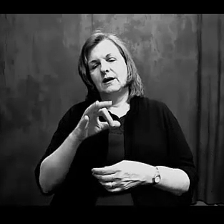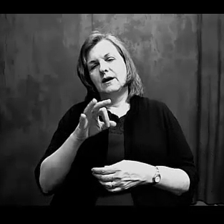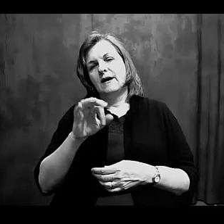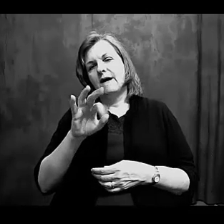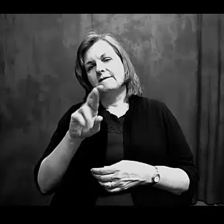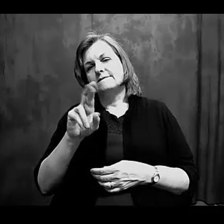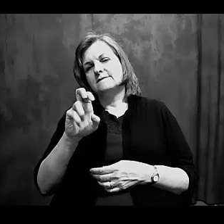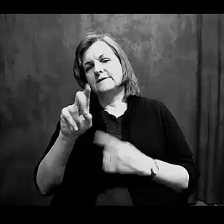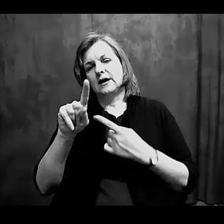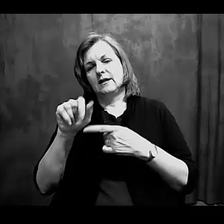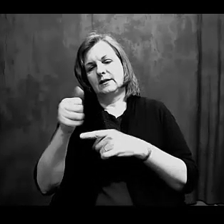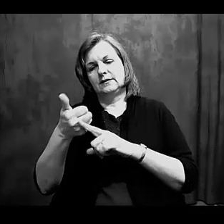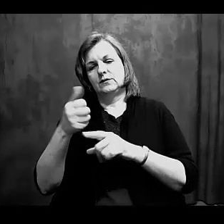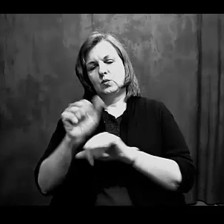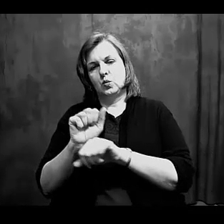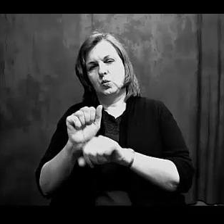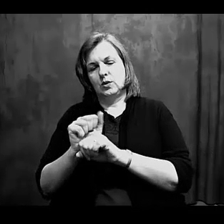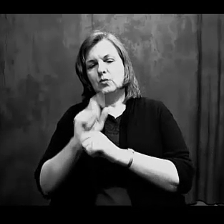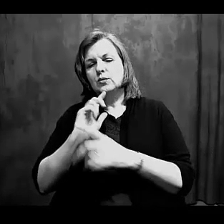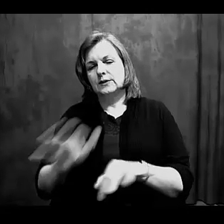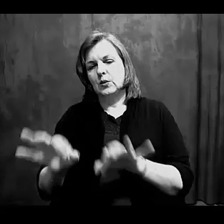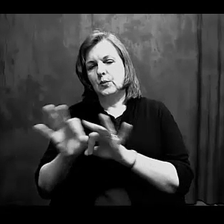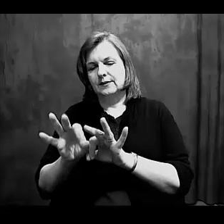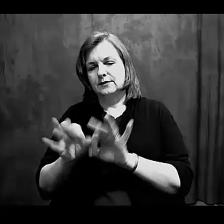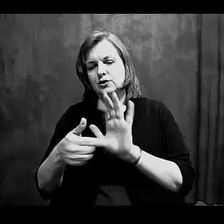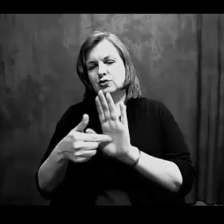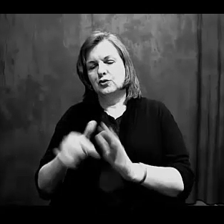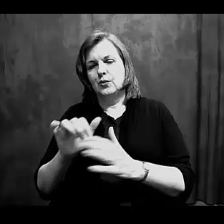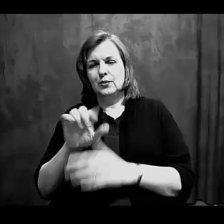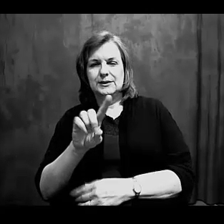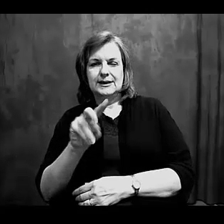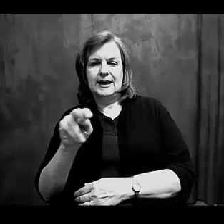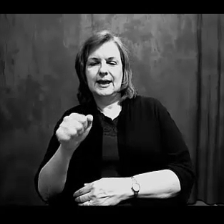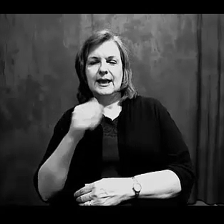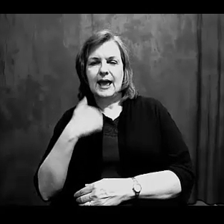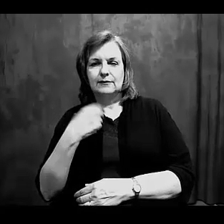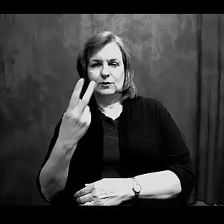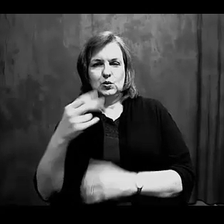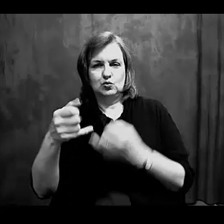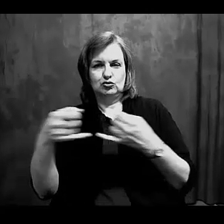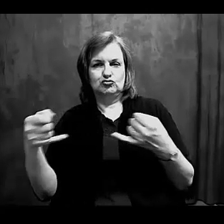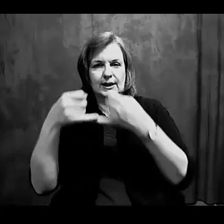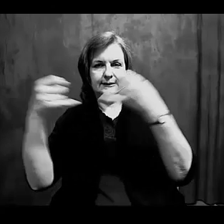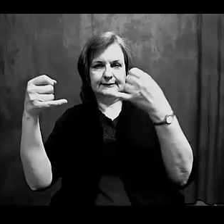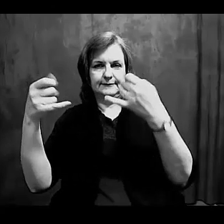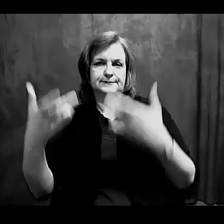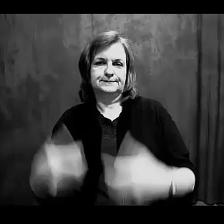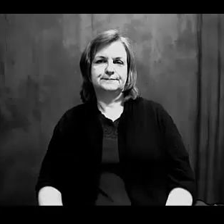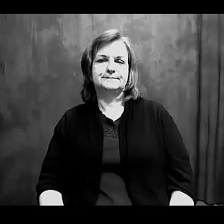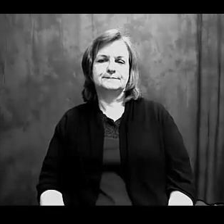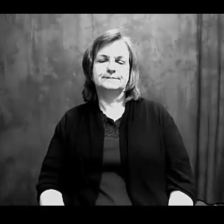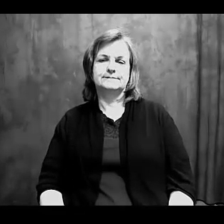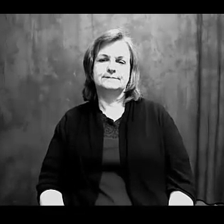determining that DNA was actually indeed double stranded so